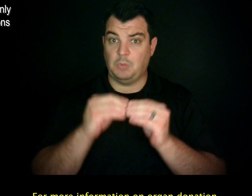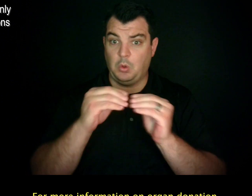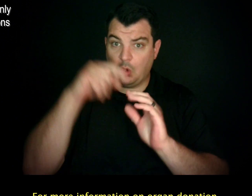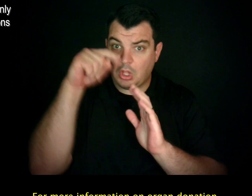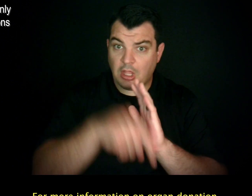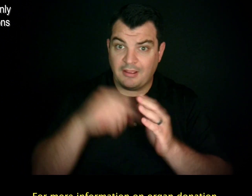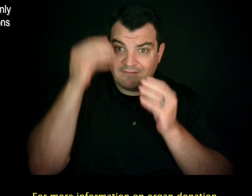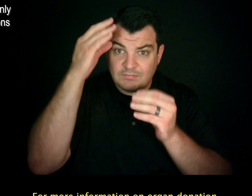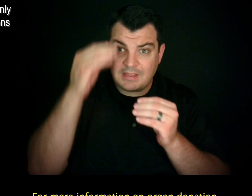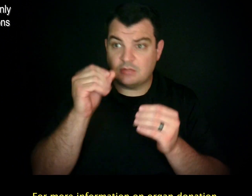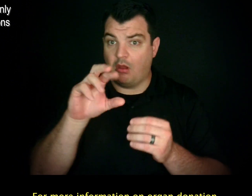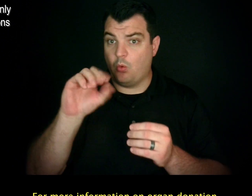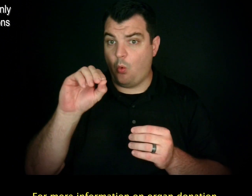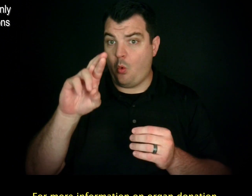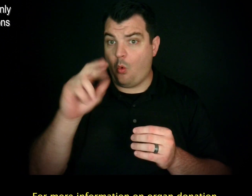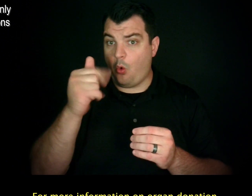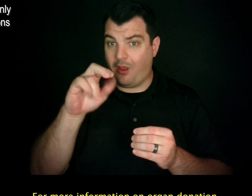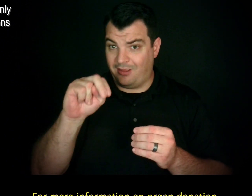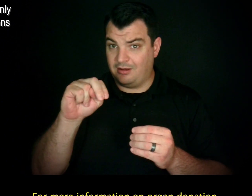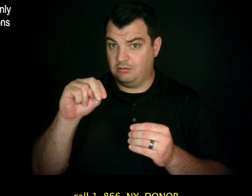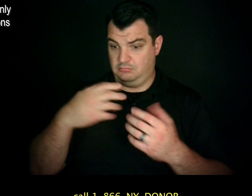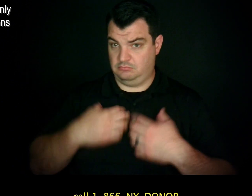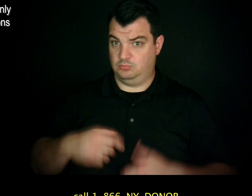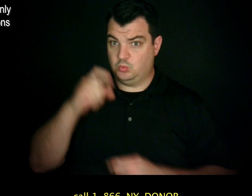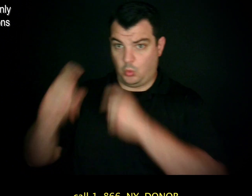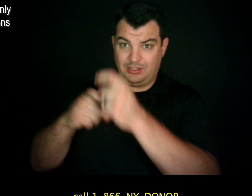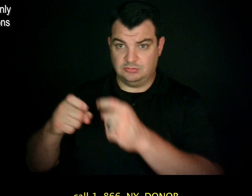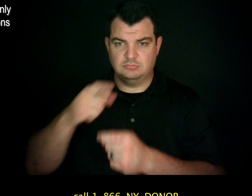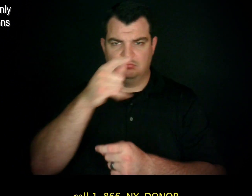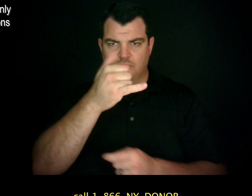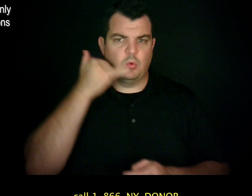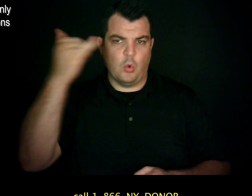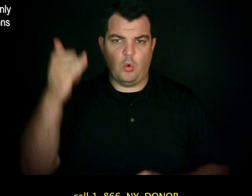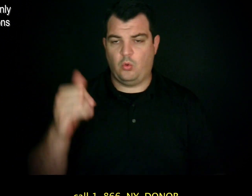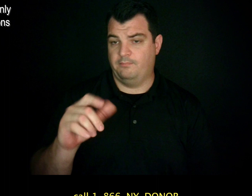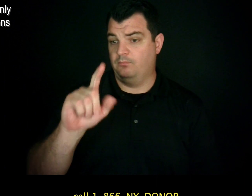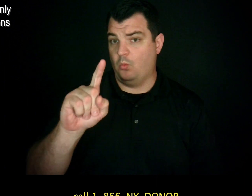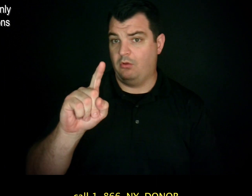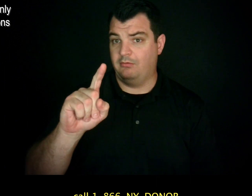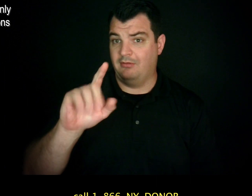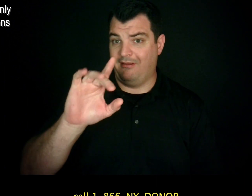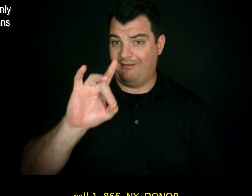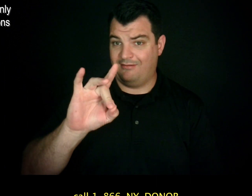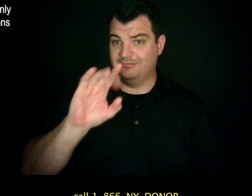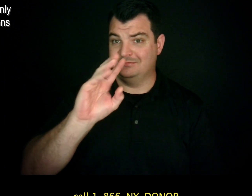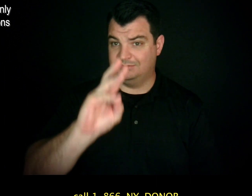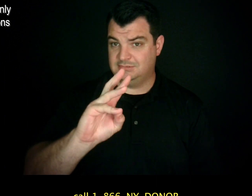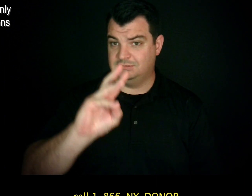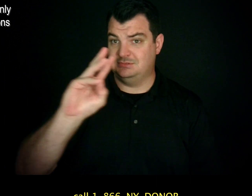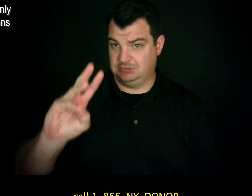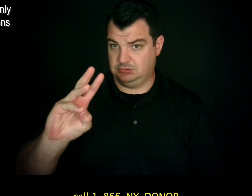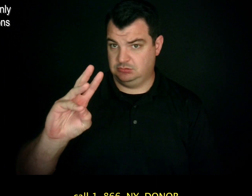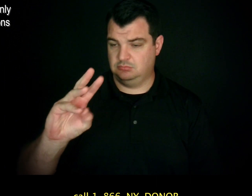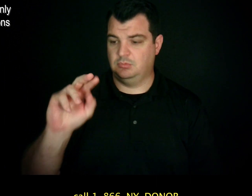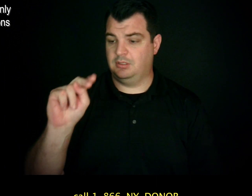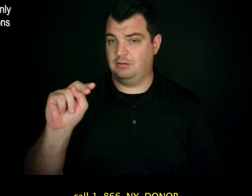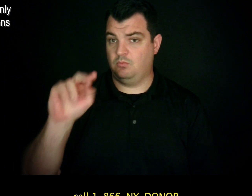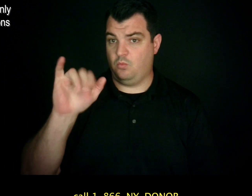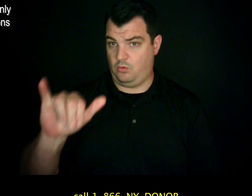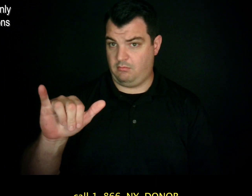For more information on organ donation, call 1-866-NY-DONOR